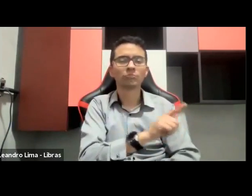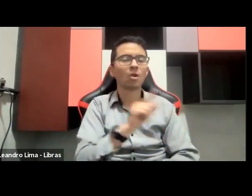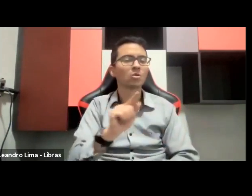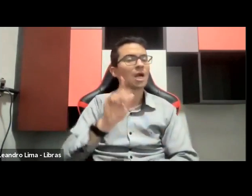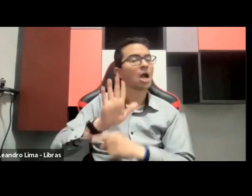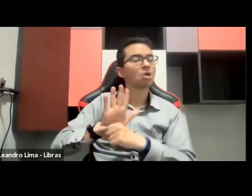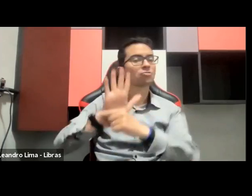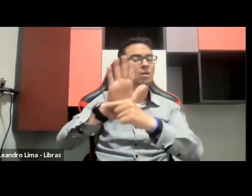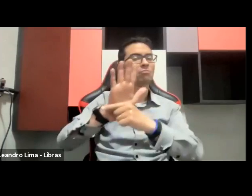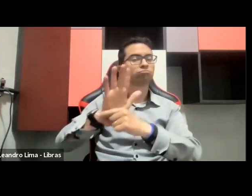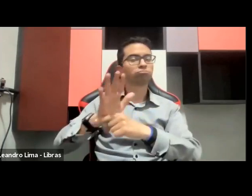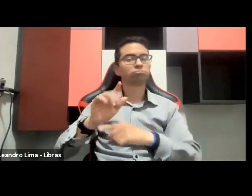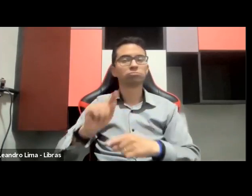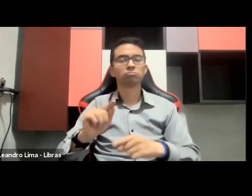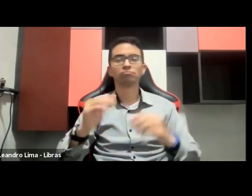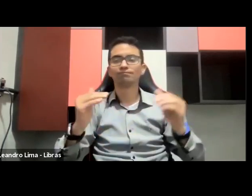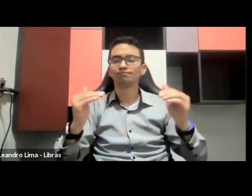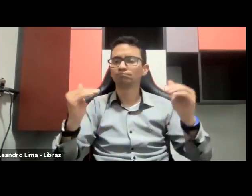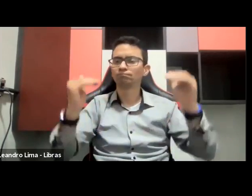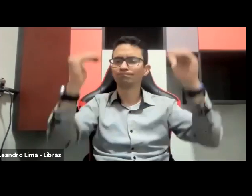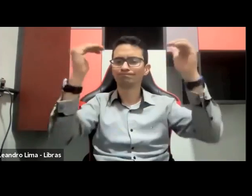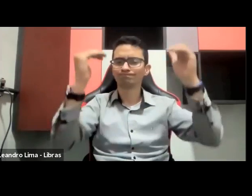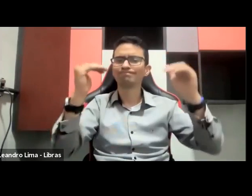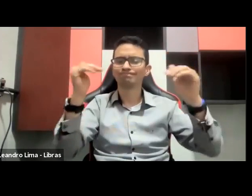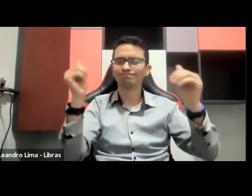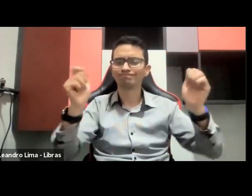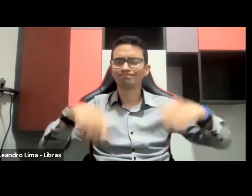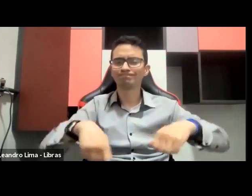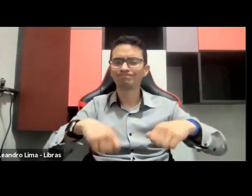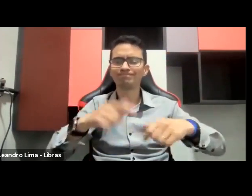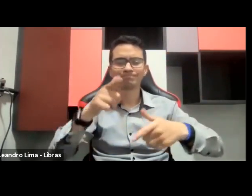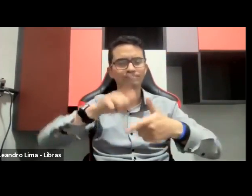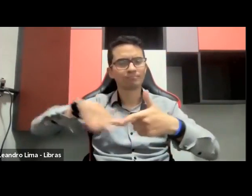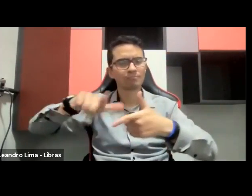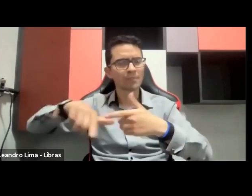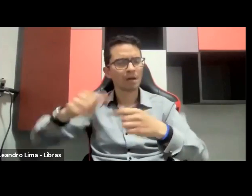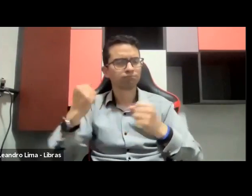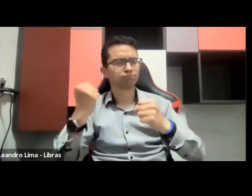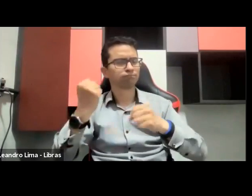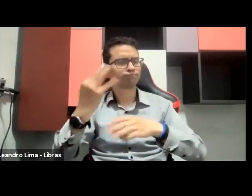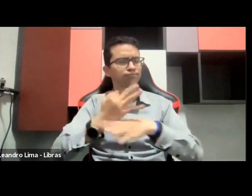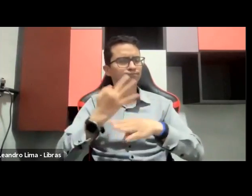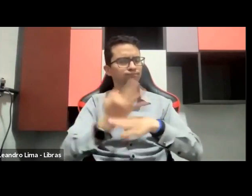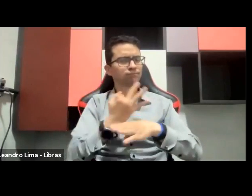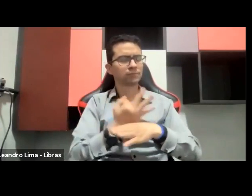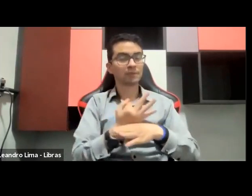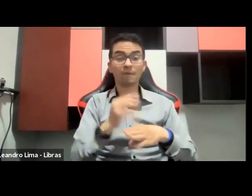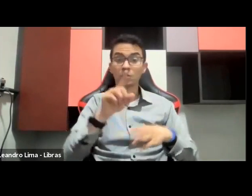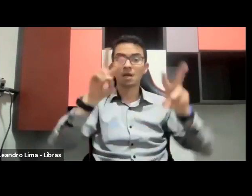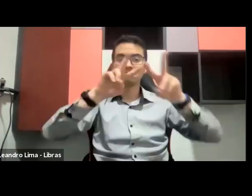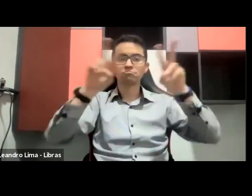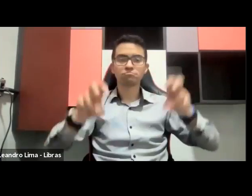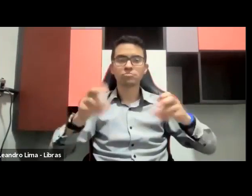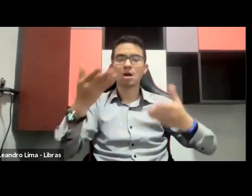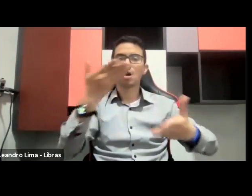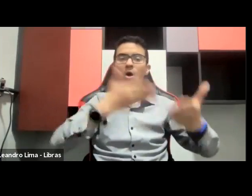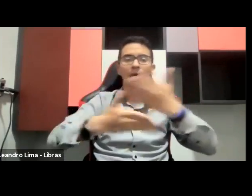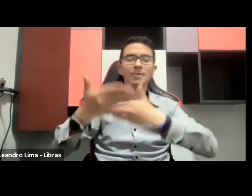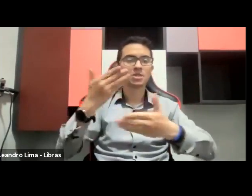to the power of our resist to the power of our resistance in existence. So when you in existence. So when you talk about culture. orative encounters with